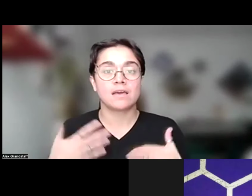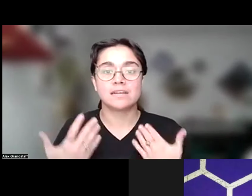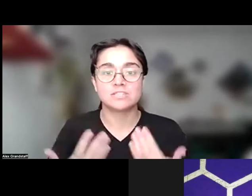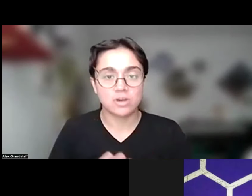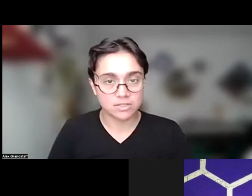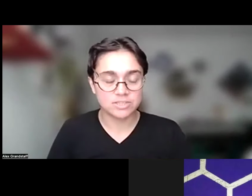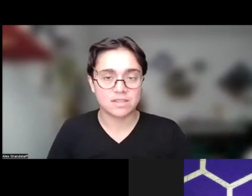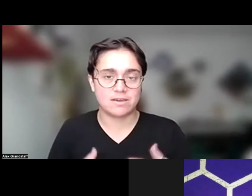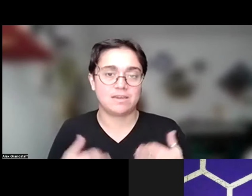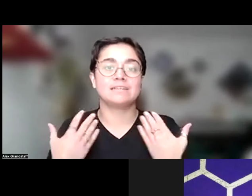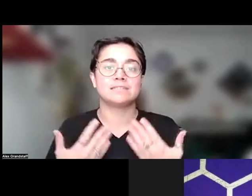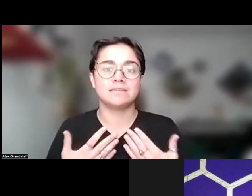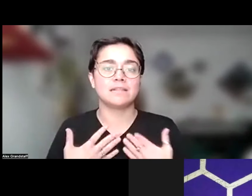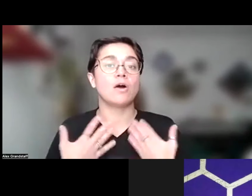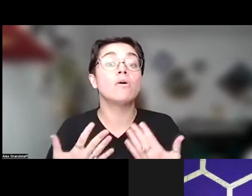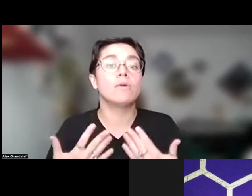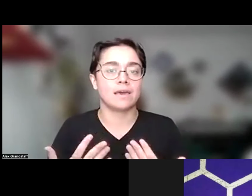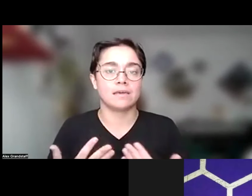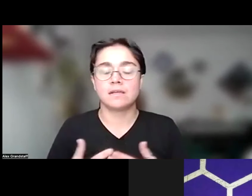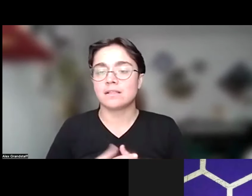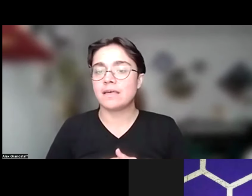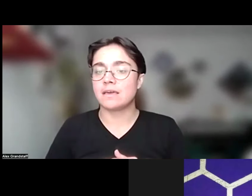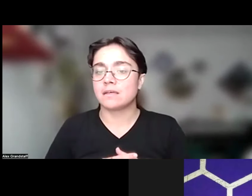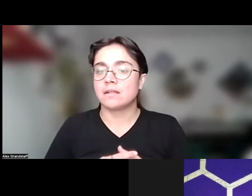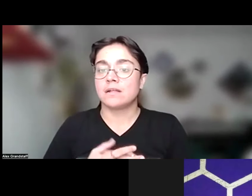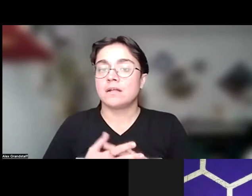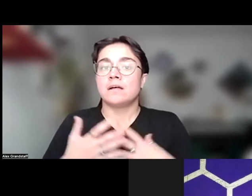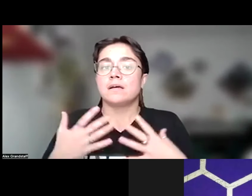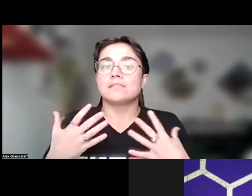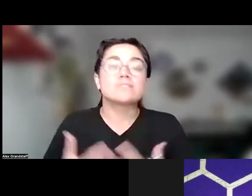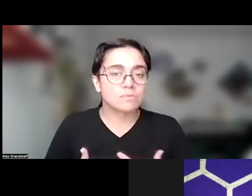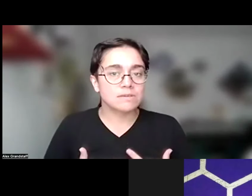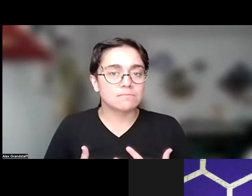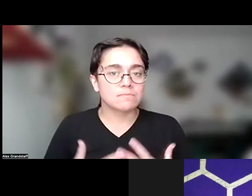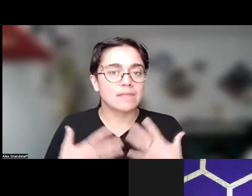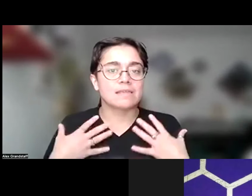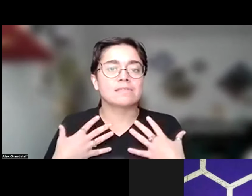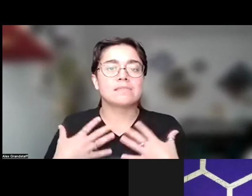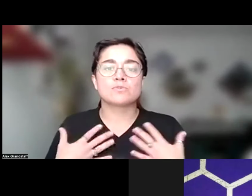trans community. Seeing older trans folks, seeing trans folks at different forms --